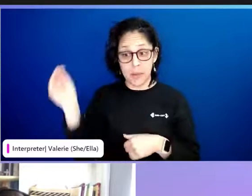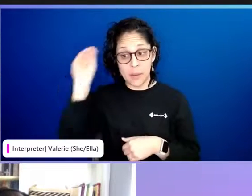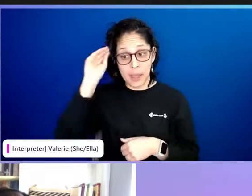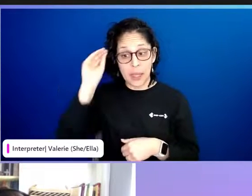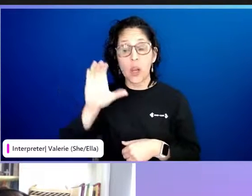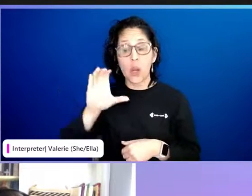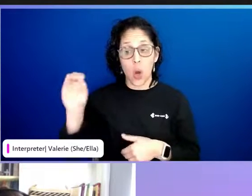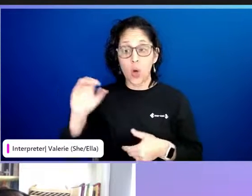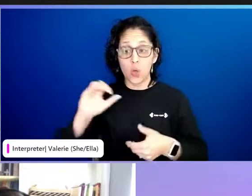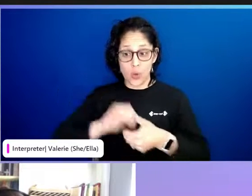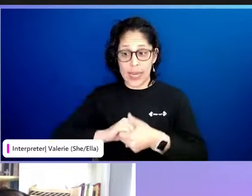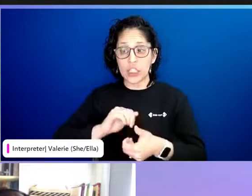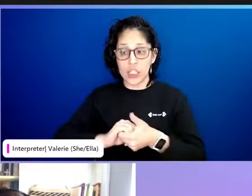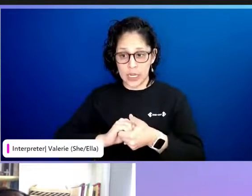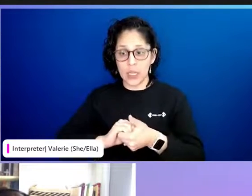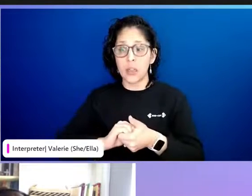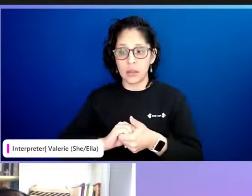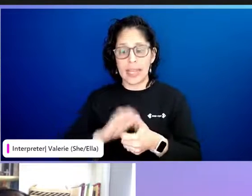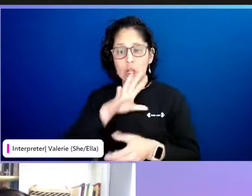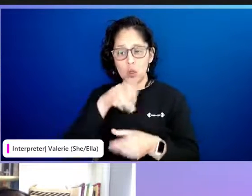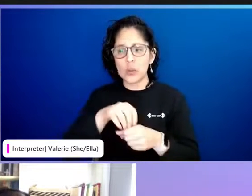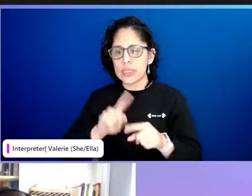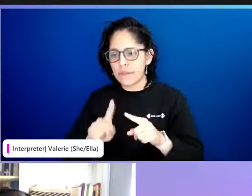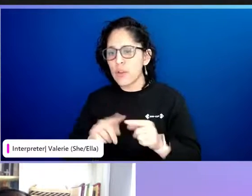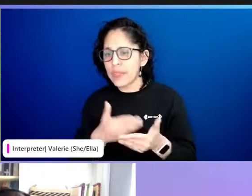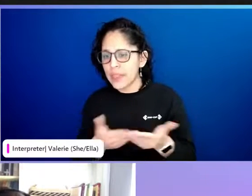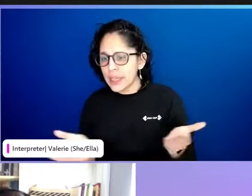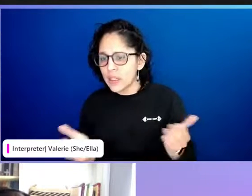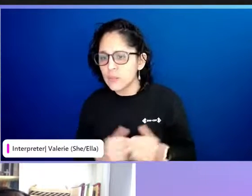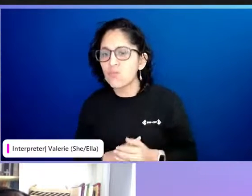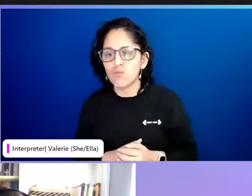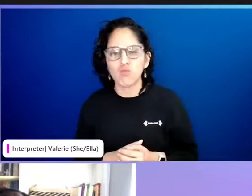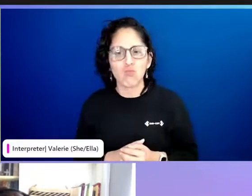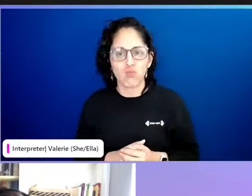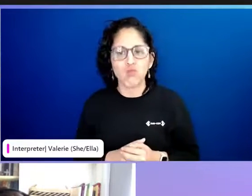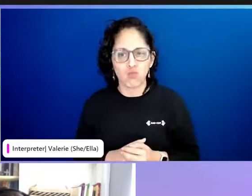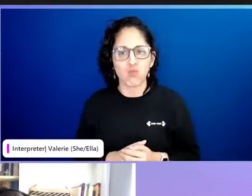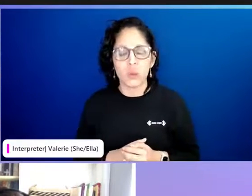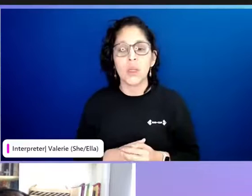a few different things right um sourcing candidates can look a lot of different ways